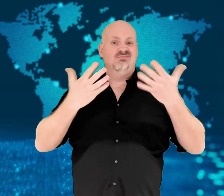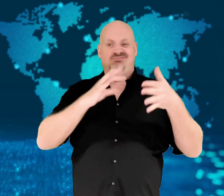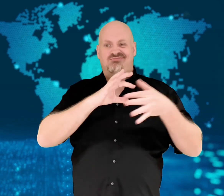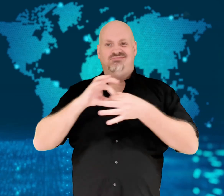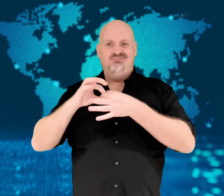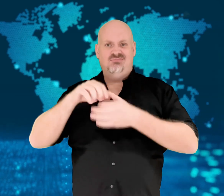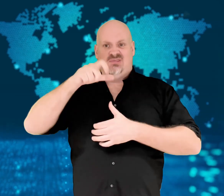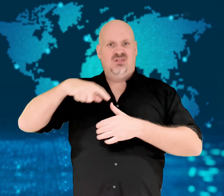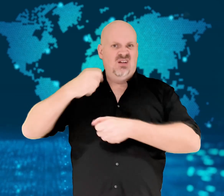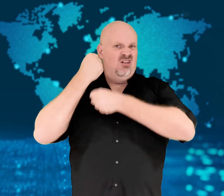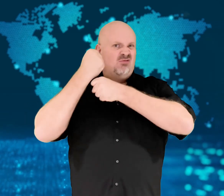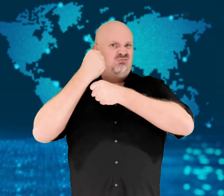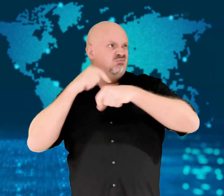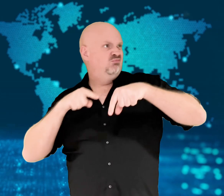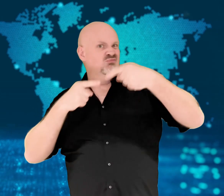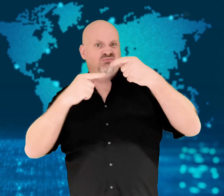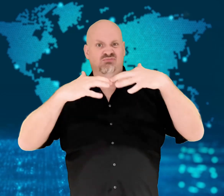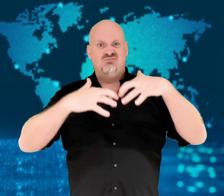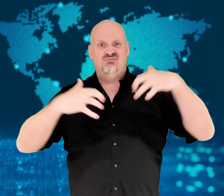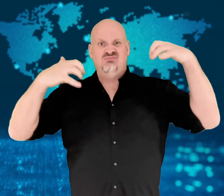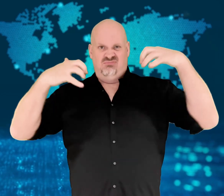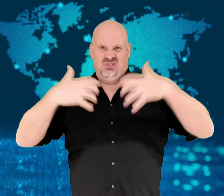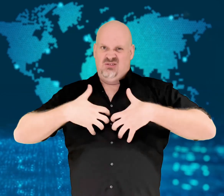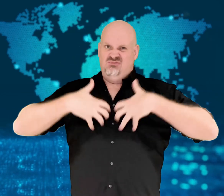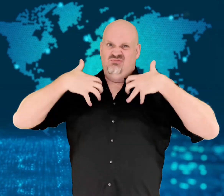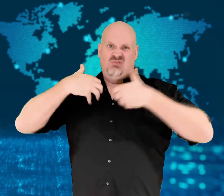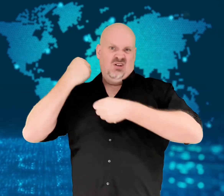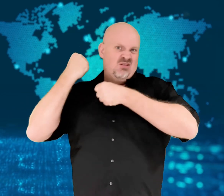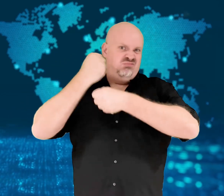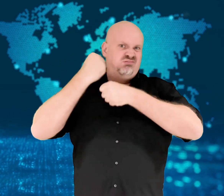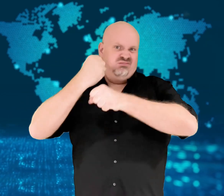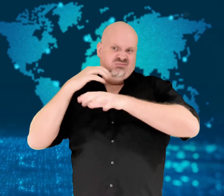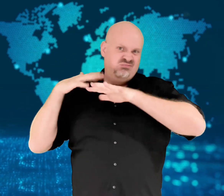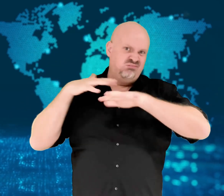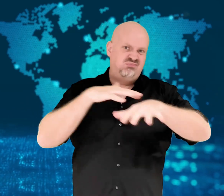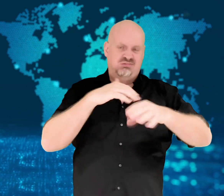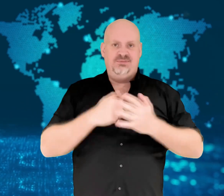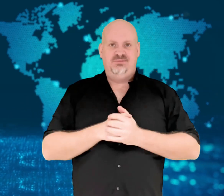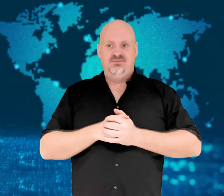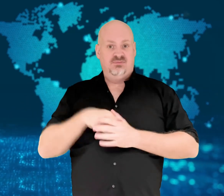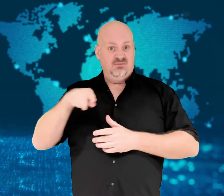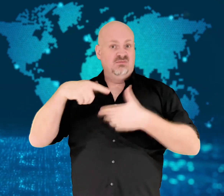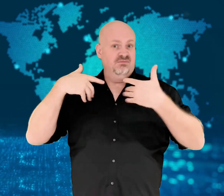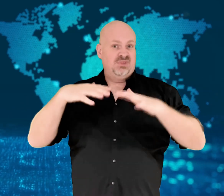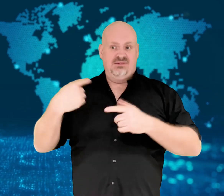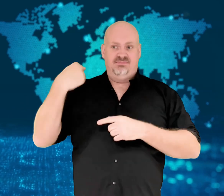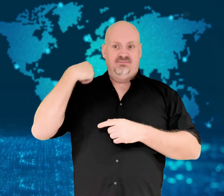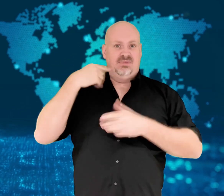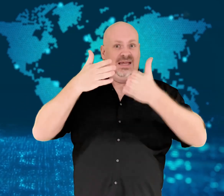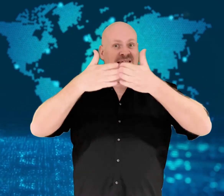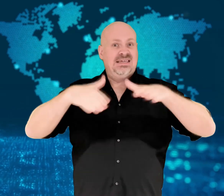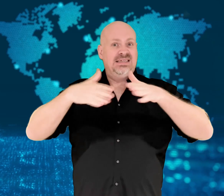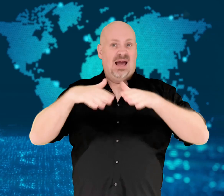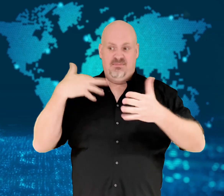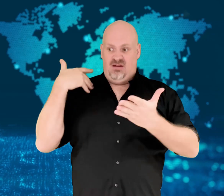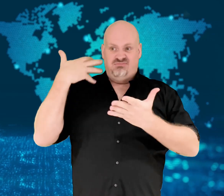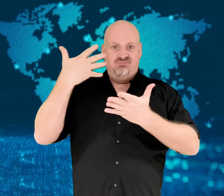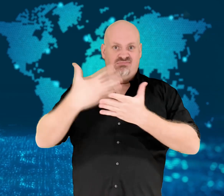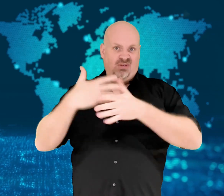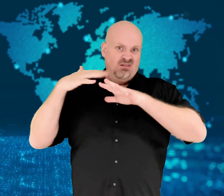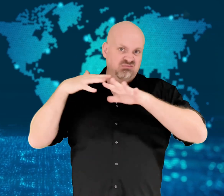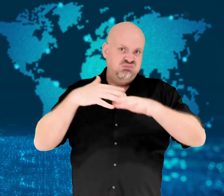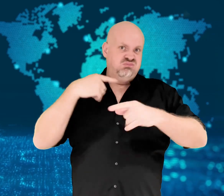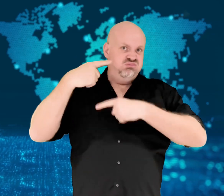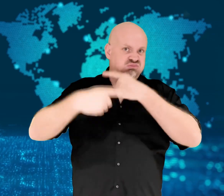The protests in Peru have been going on since December.